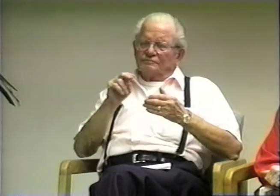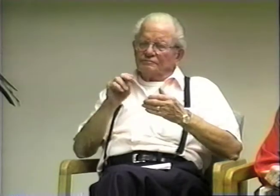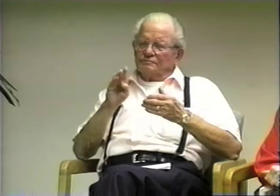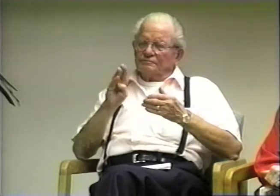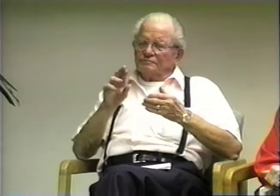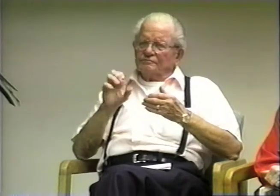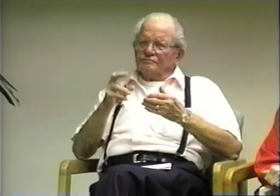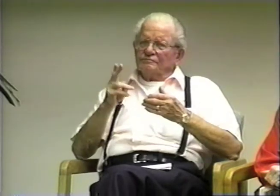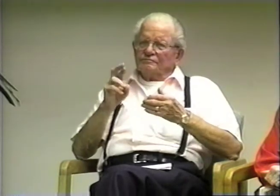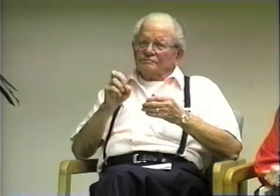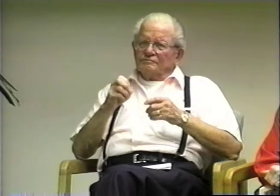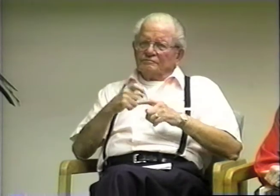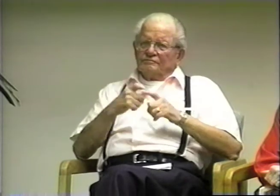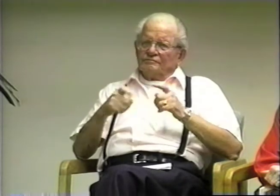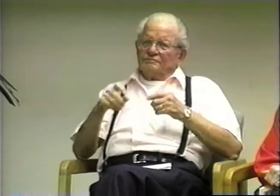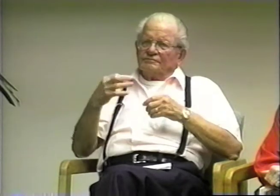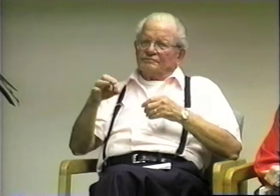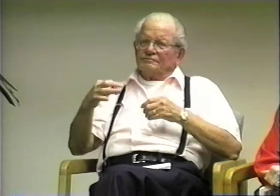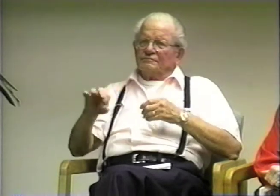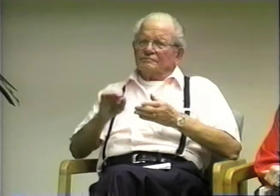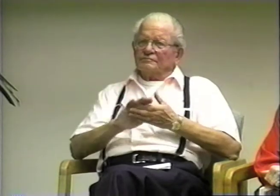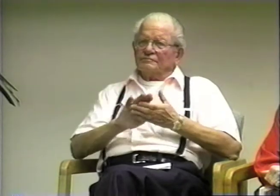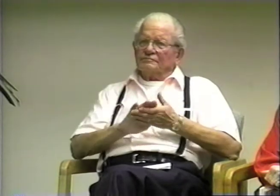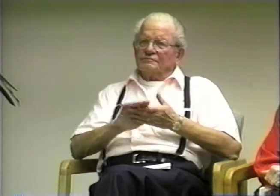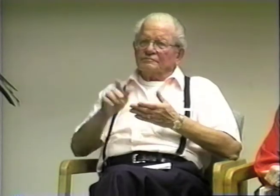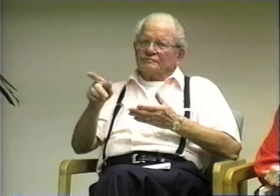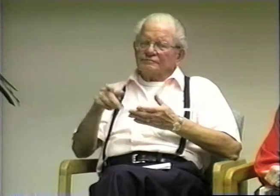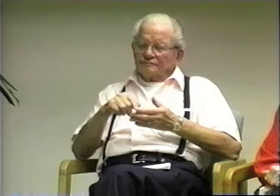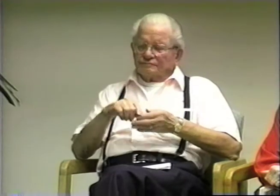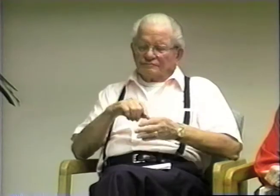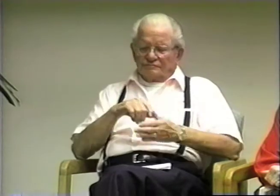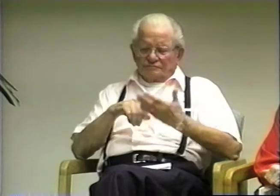We received a brochure from the school for the Deaf [MSAD] in Faribault.